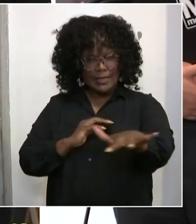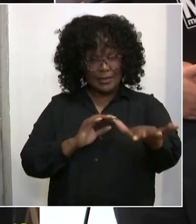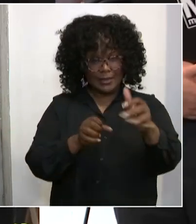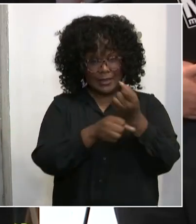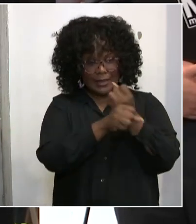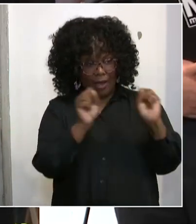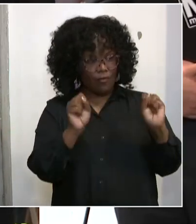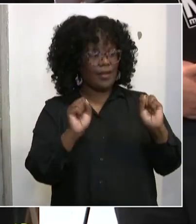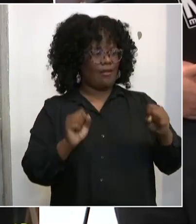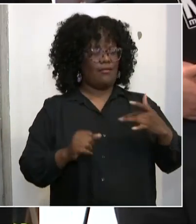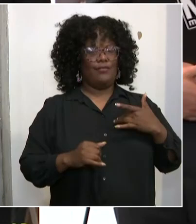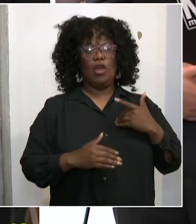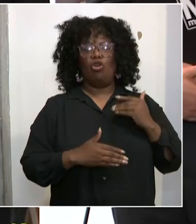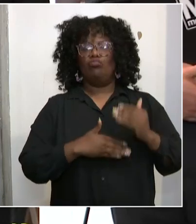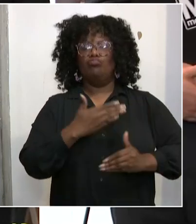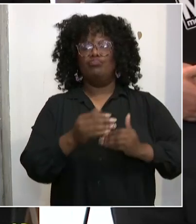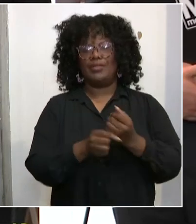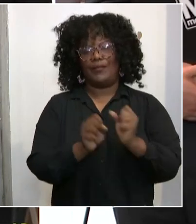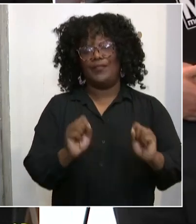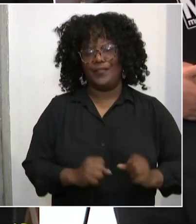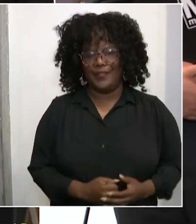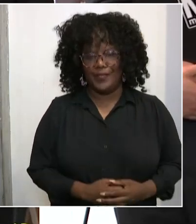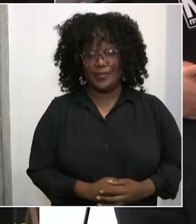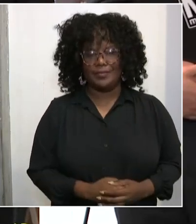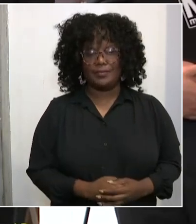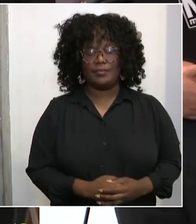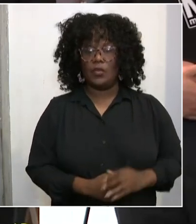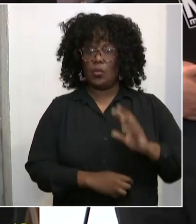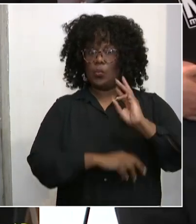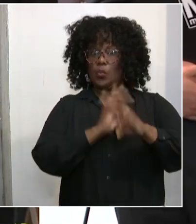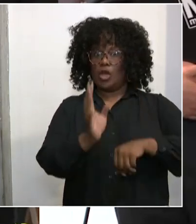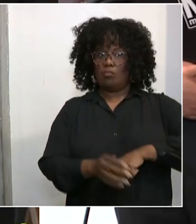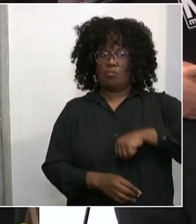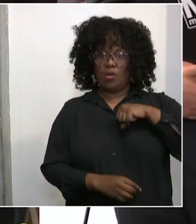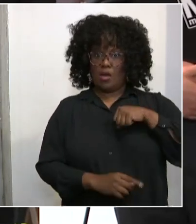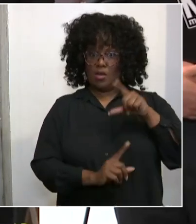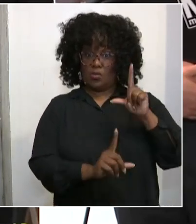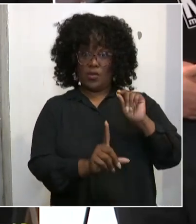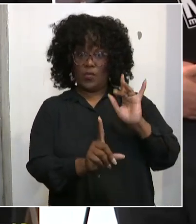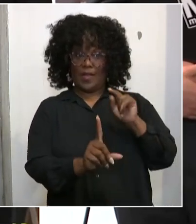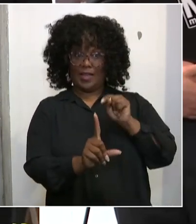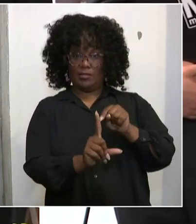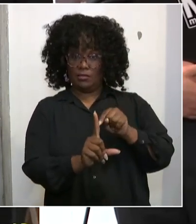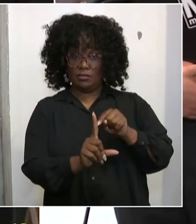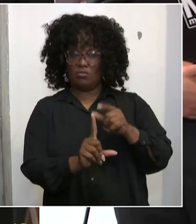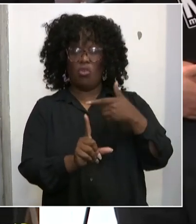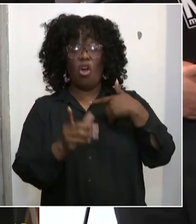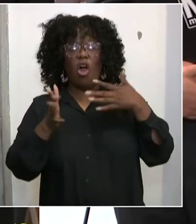for World Pride 2025 we've been planning for over a year and NPD will have an increased presence citywide.